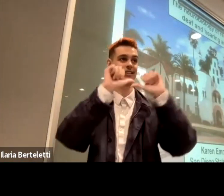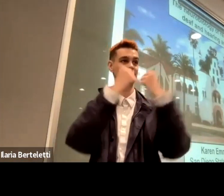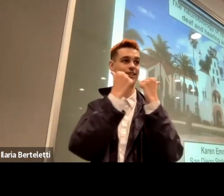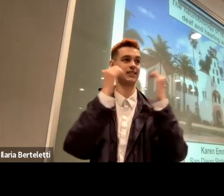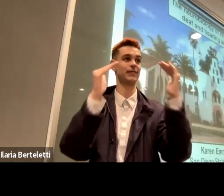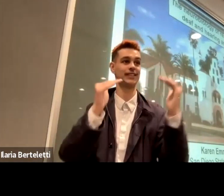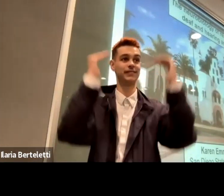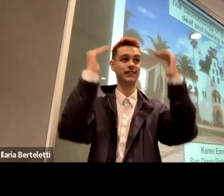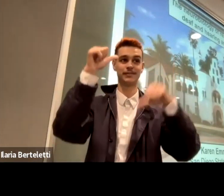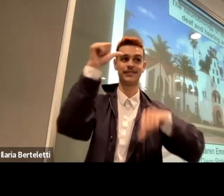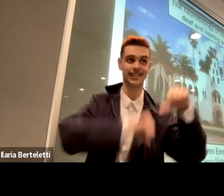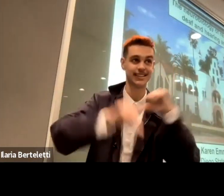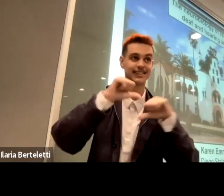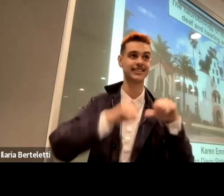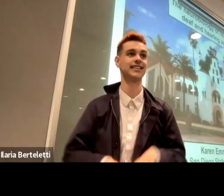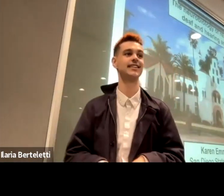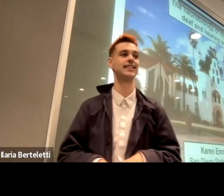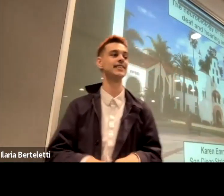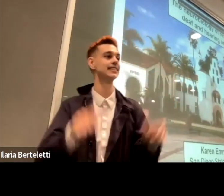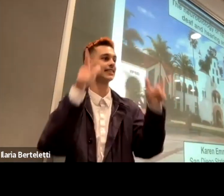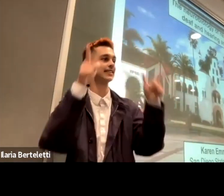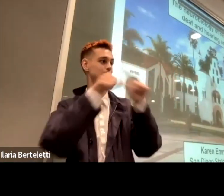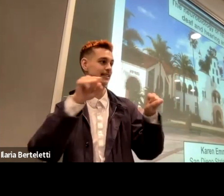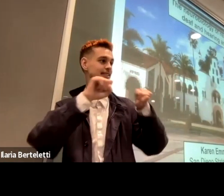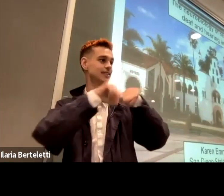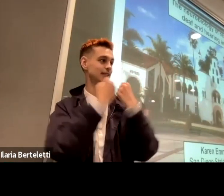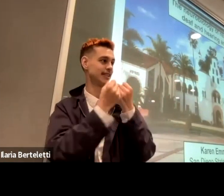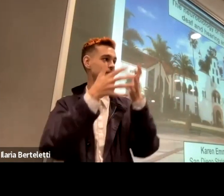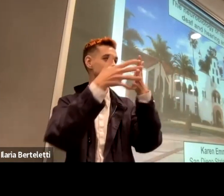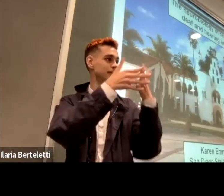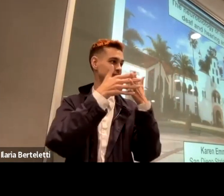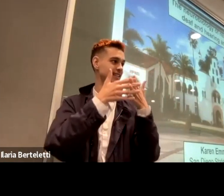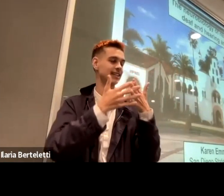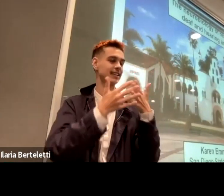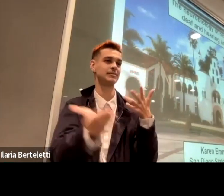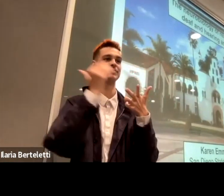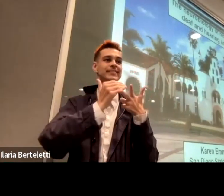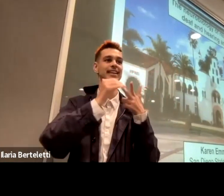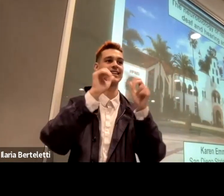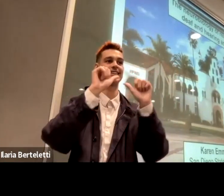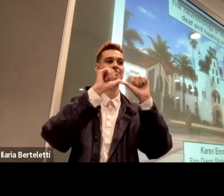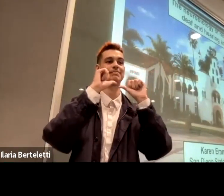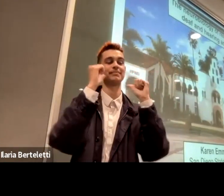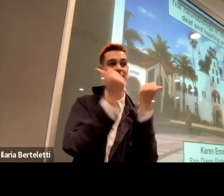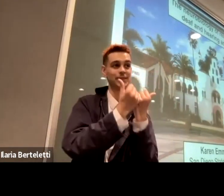Lingutistics Society and Experimental Psychology.